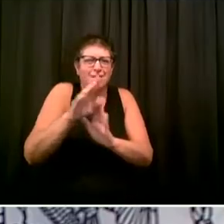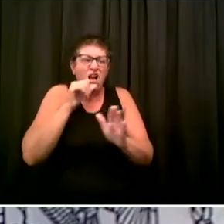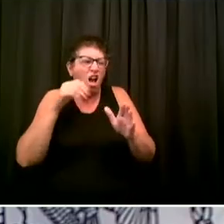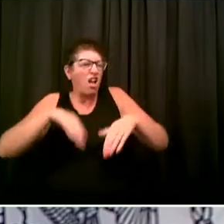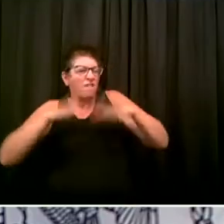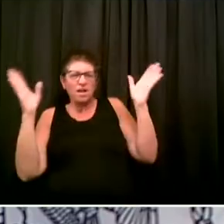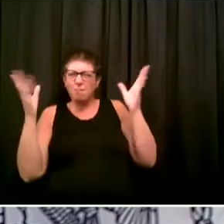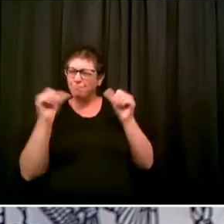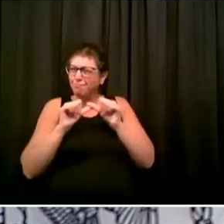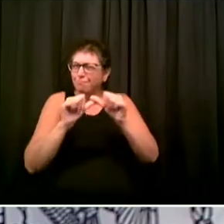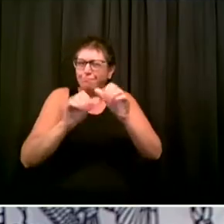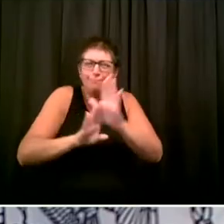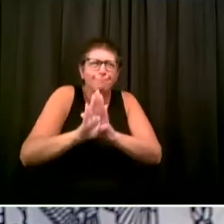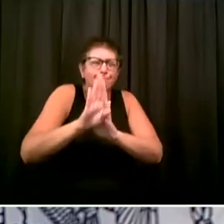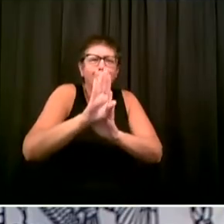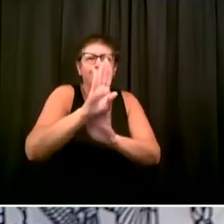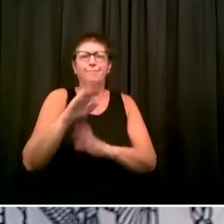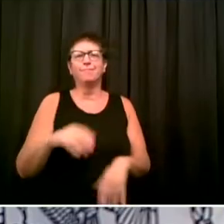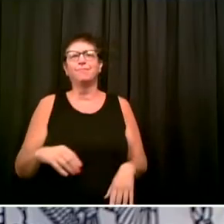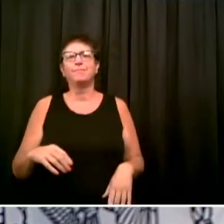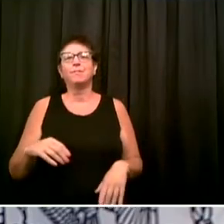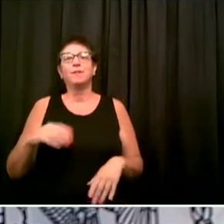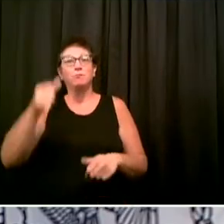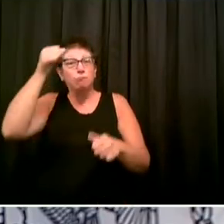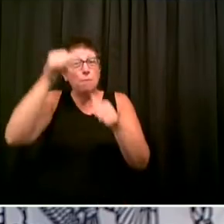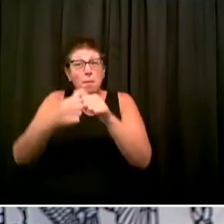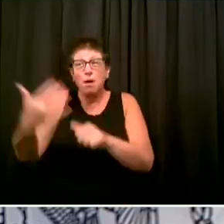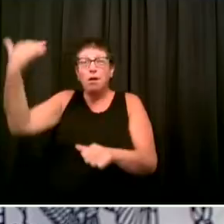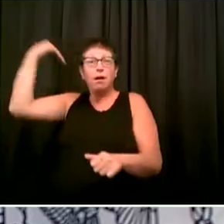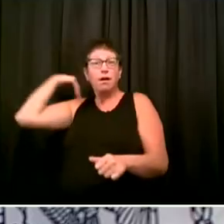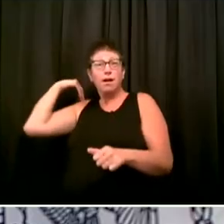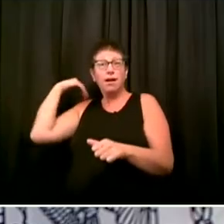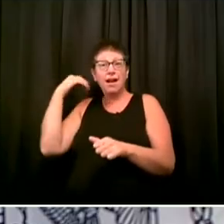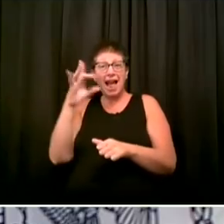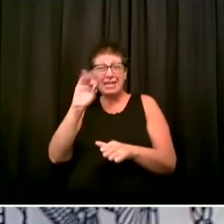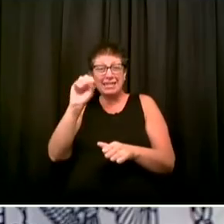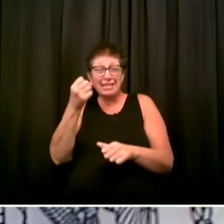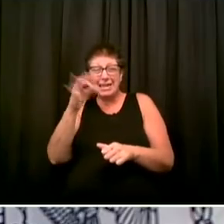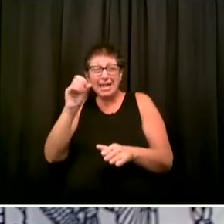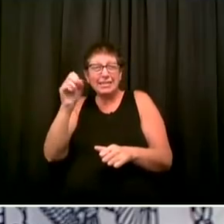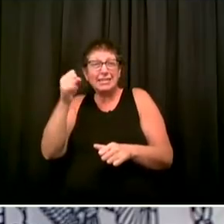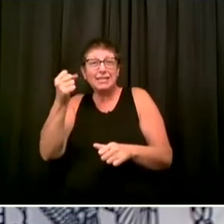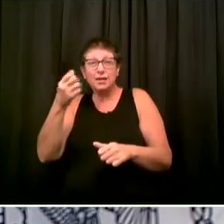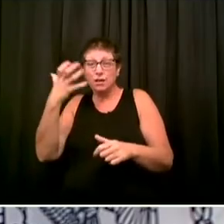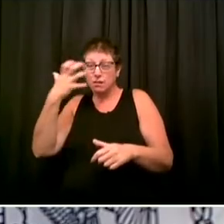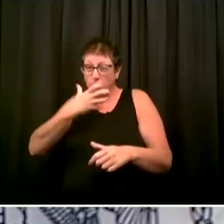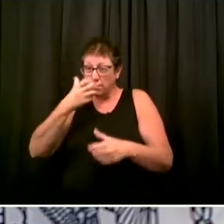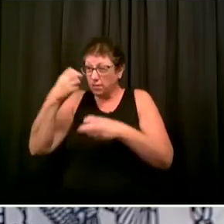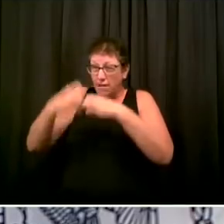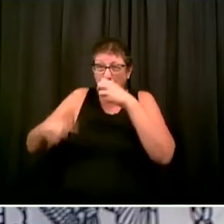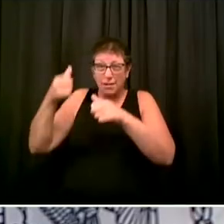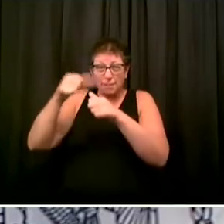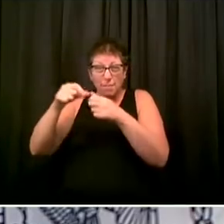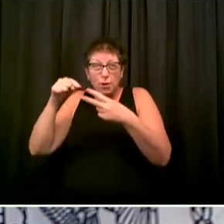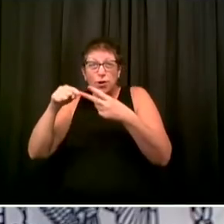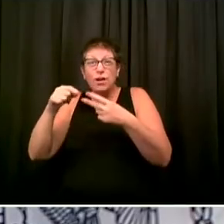PEOPLE STAYED, FOUGHT AND REBUILT. WE WENT THROUGH SO MANY